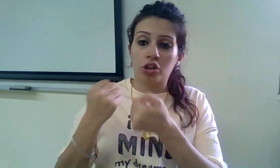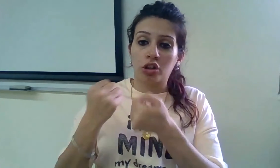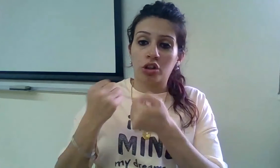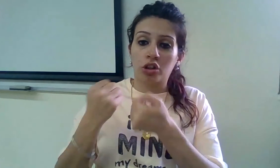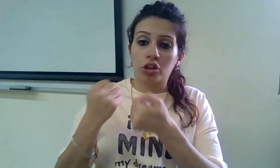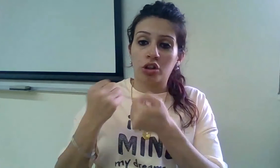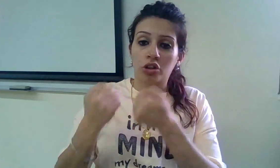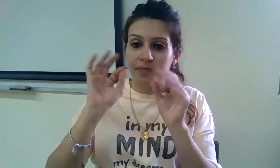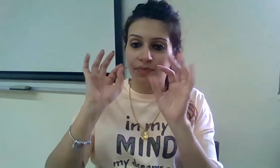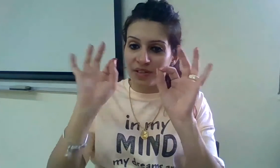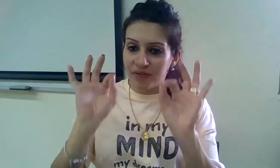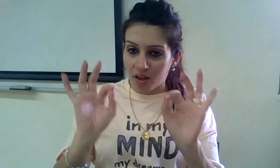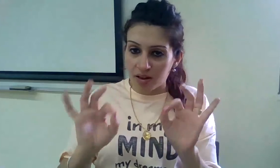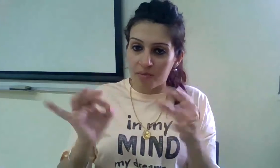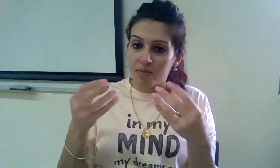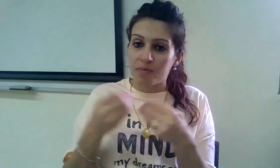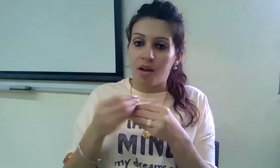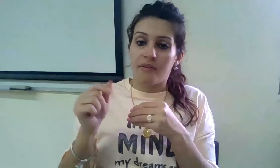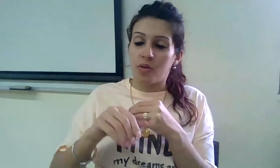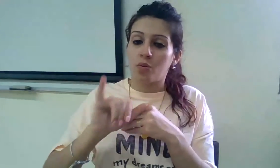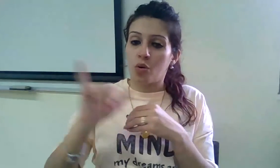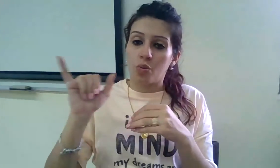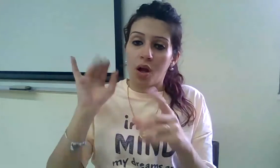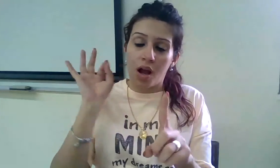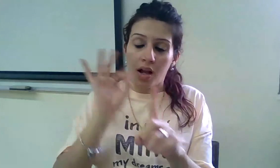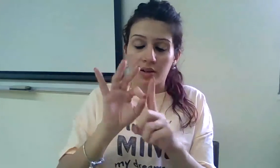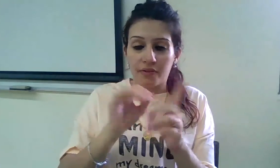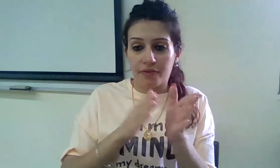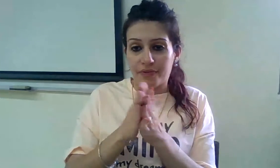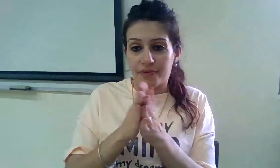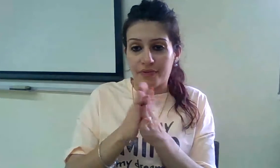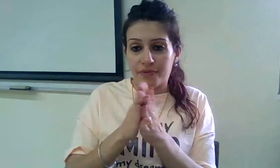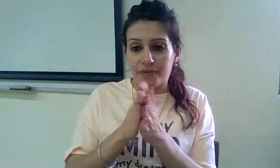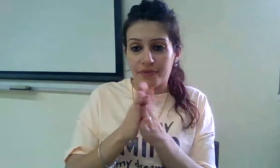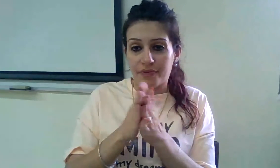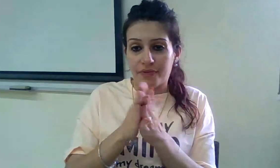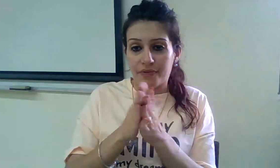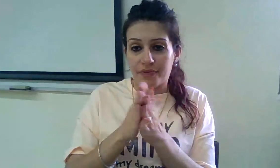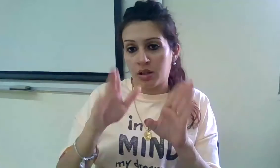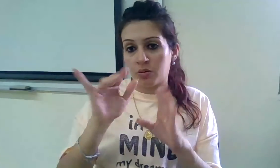because sometimes the teachers don't realize certain learning points.